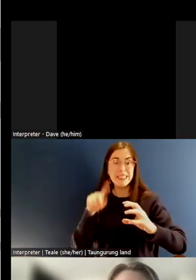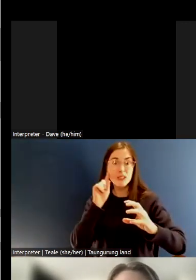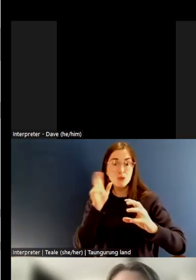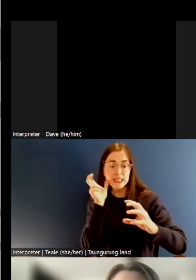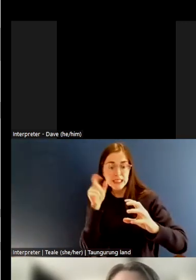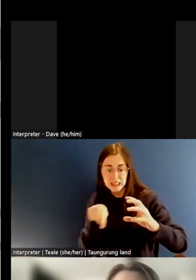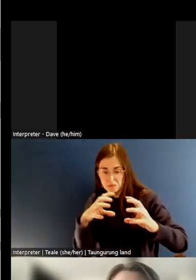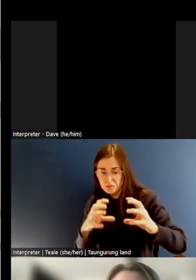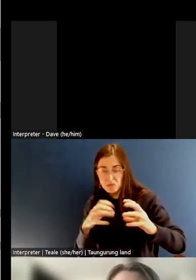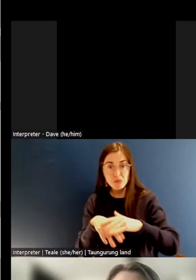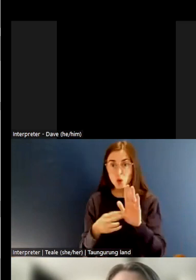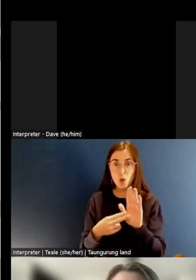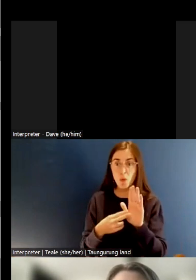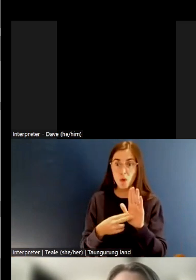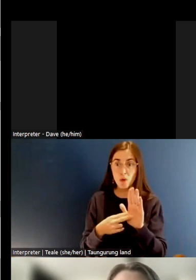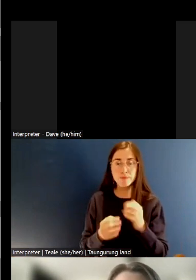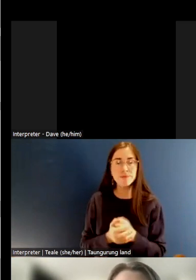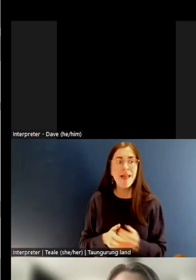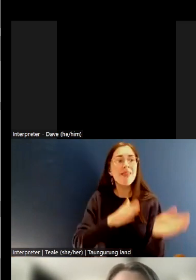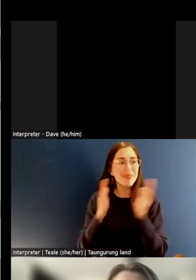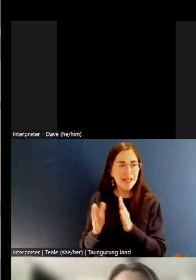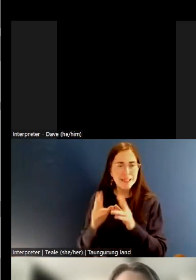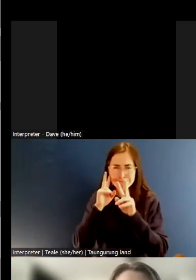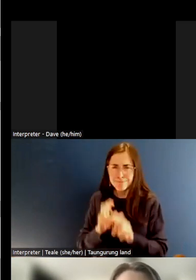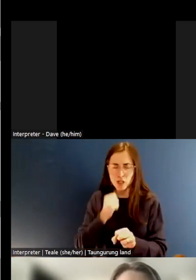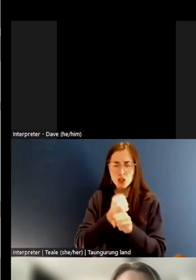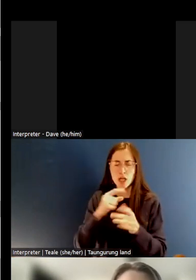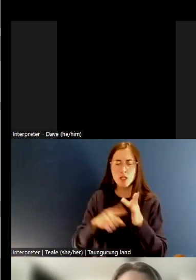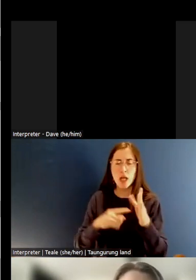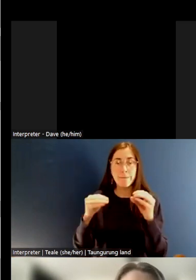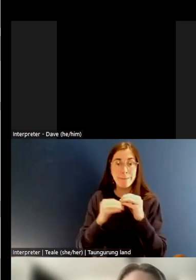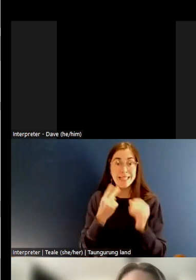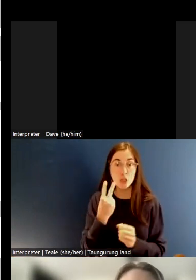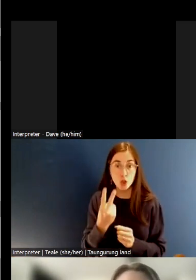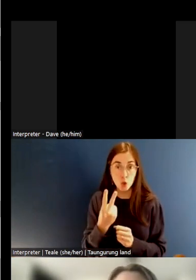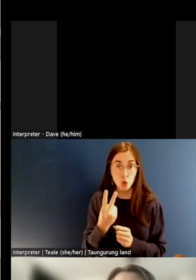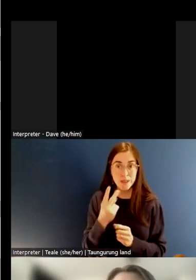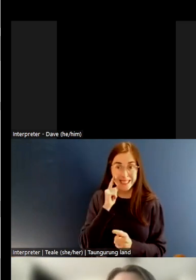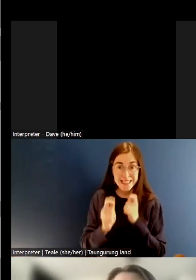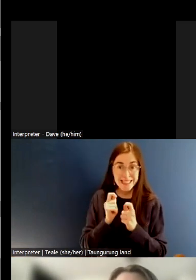But then we did the GJB2 or our connexin 26 testing and he had compound heterozygous variant.